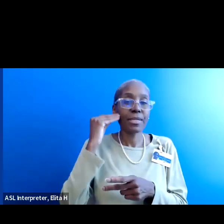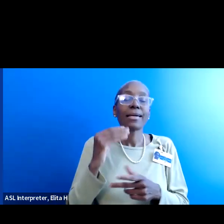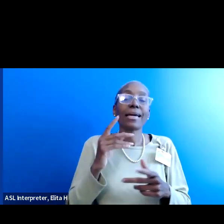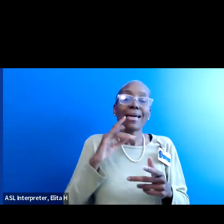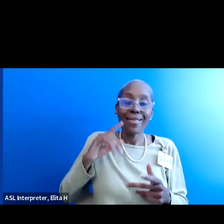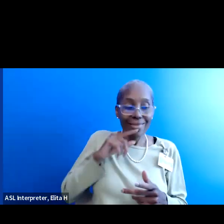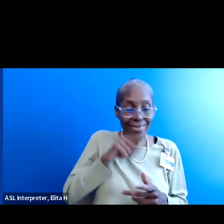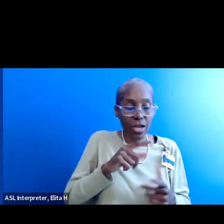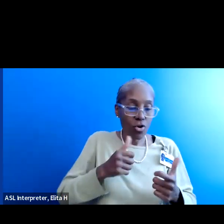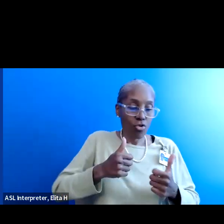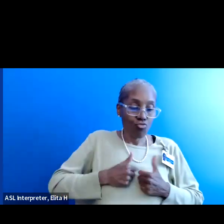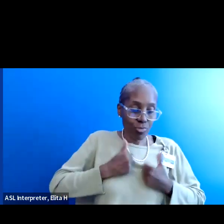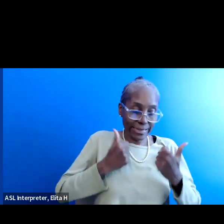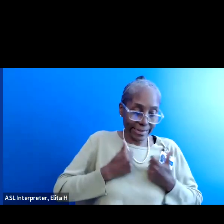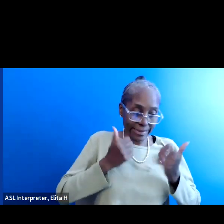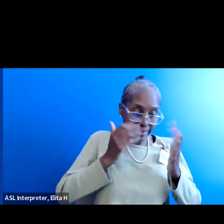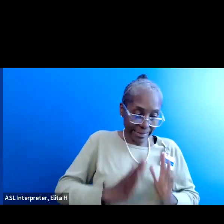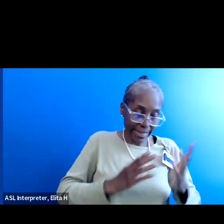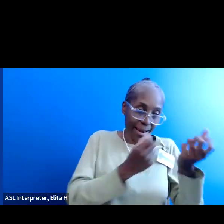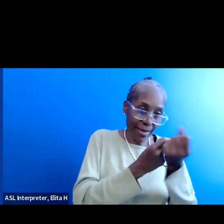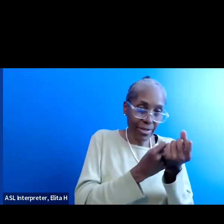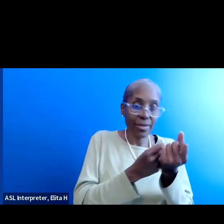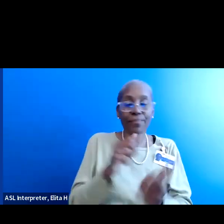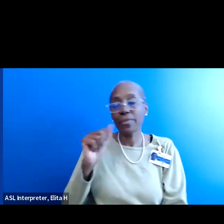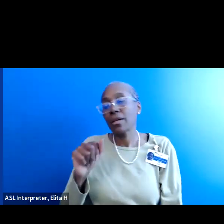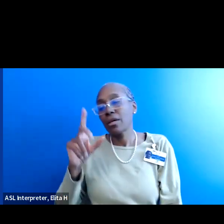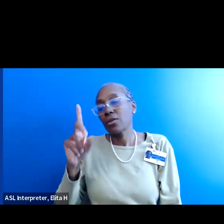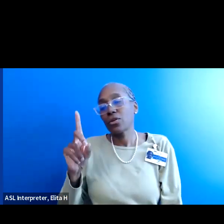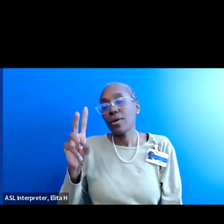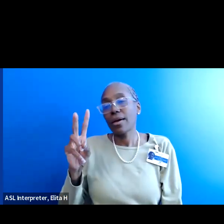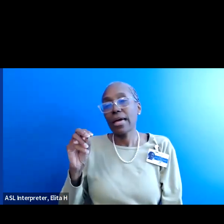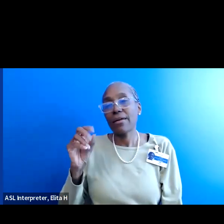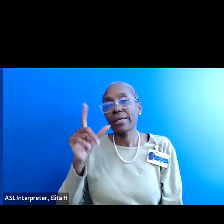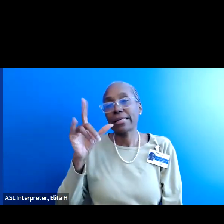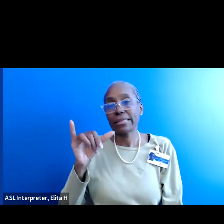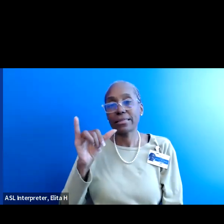So the difference and an advocacy position versus a traditional ombudsman